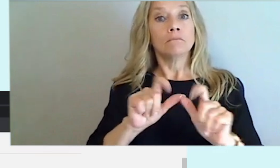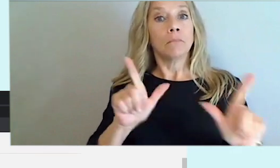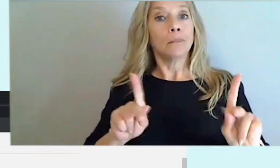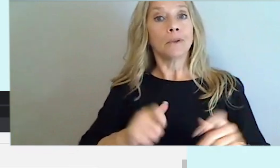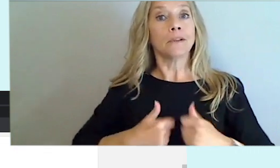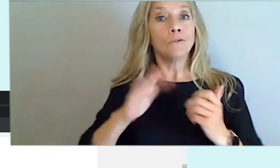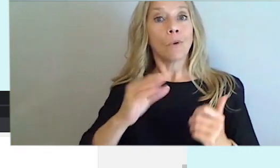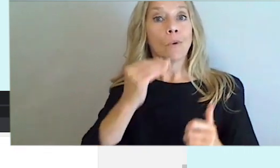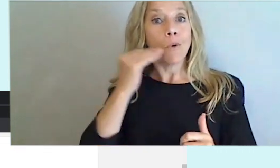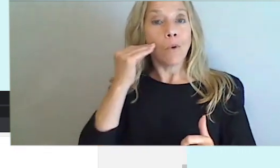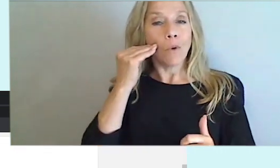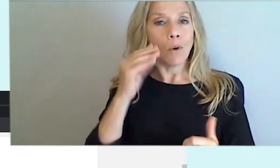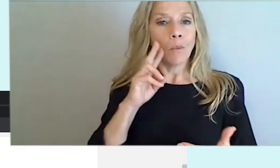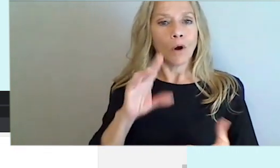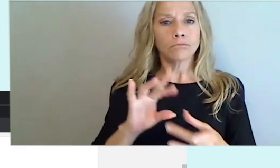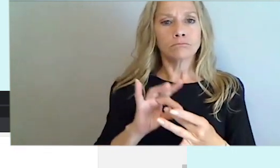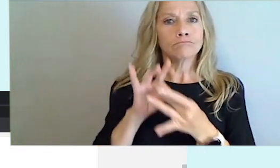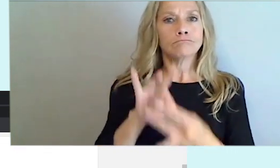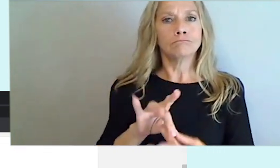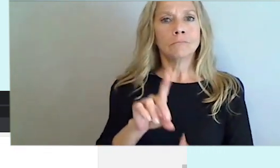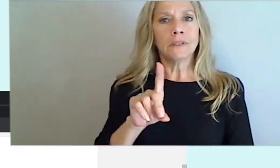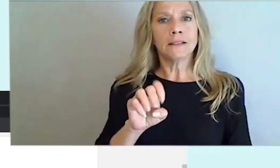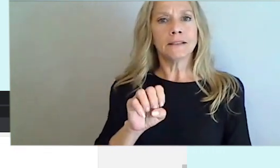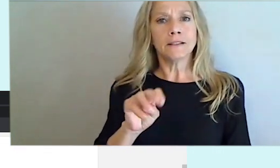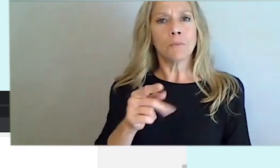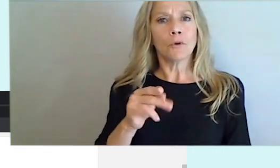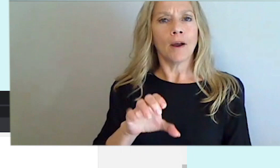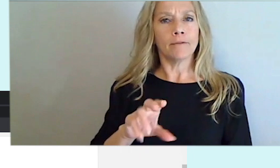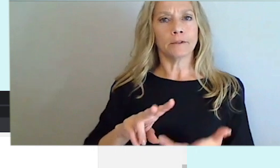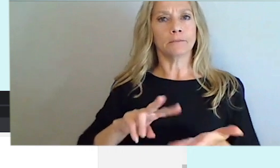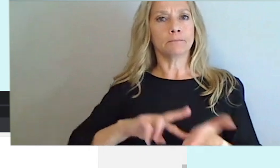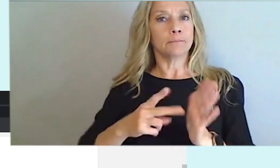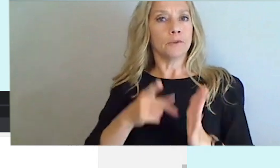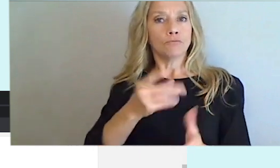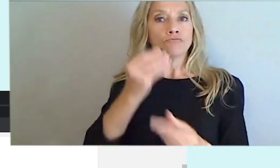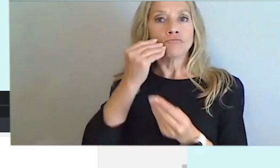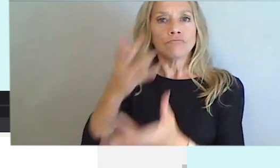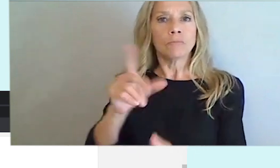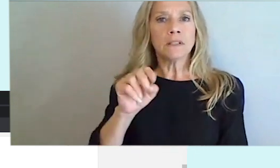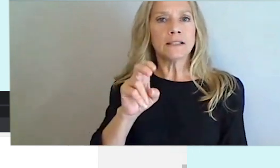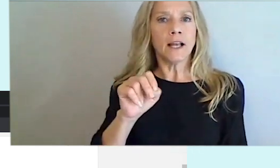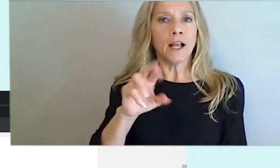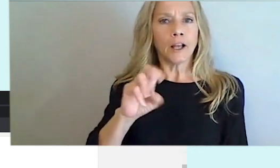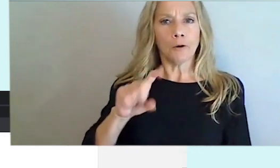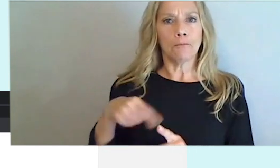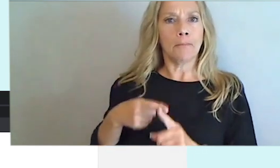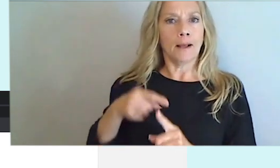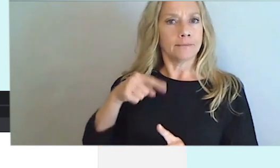TennCare has on file for the person you are reviewing. Review the information about who to include